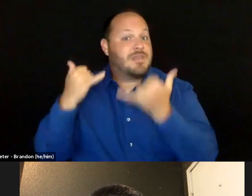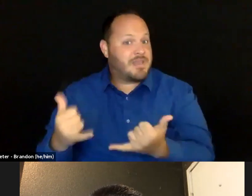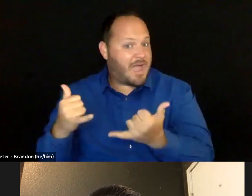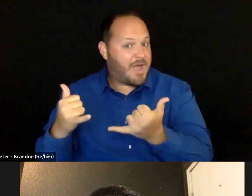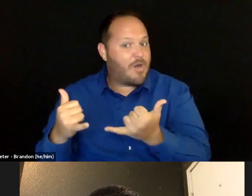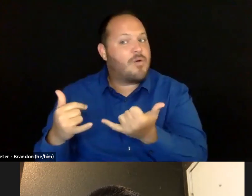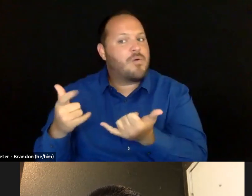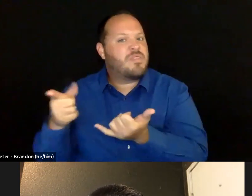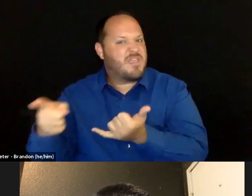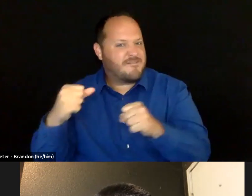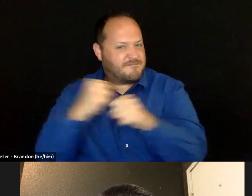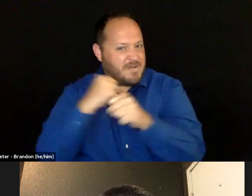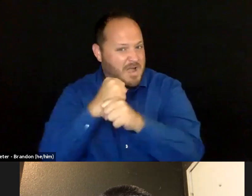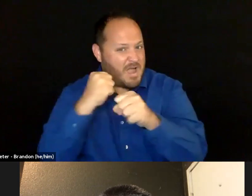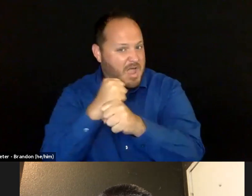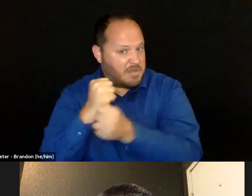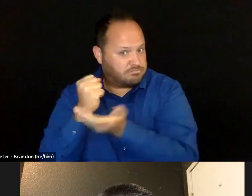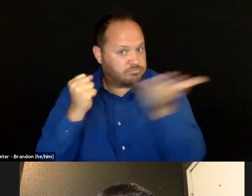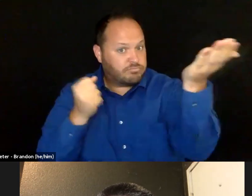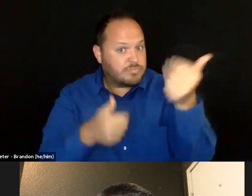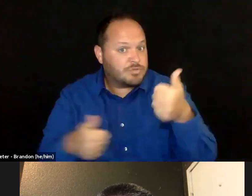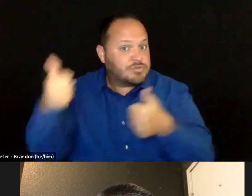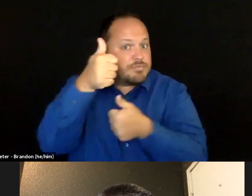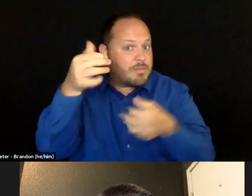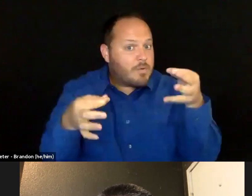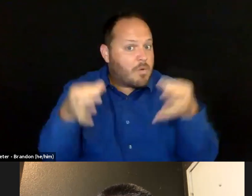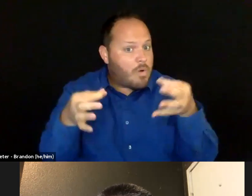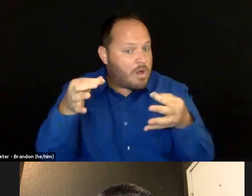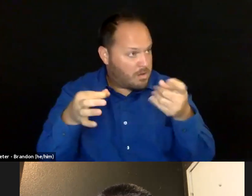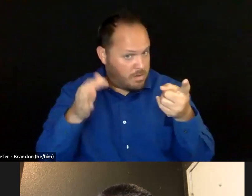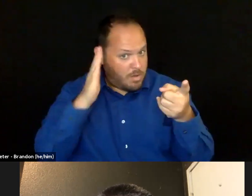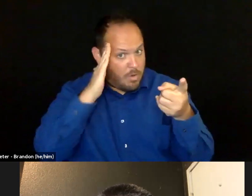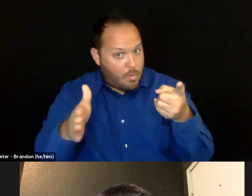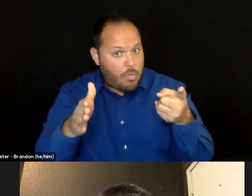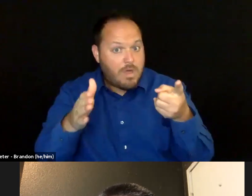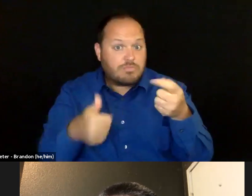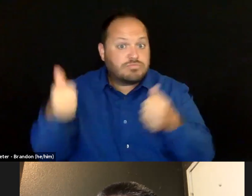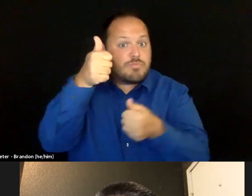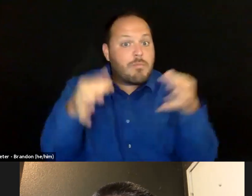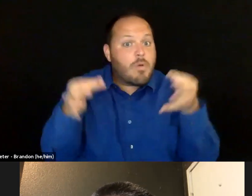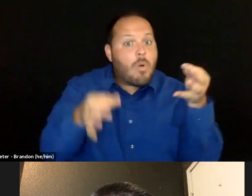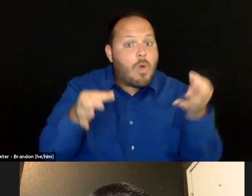against police brutality and discrimination that too many LGBTQ people still face.